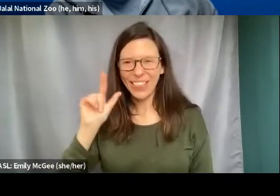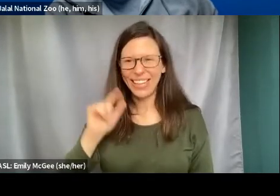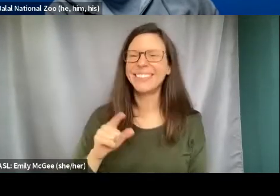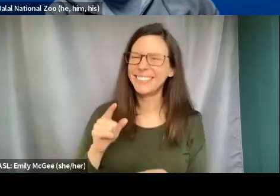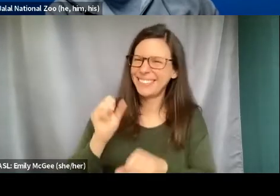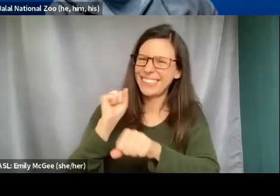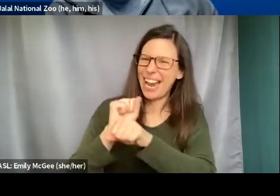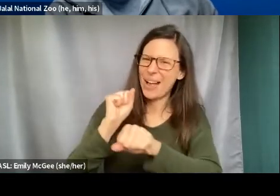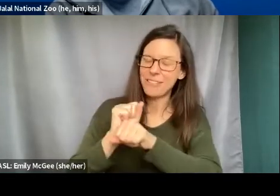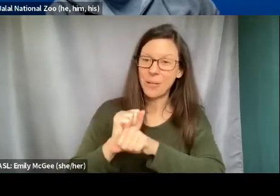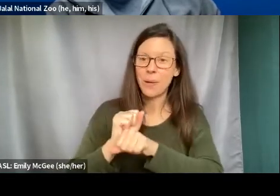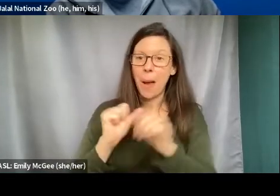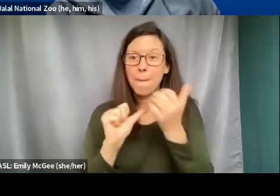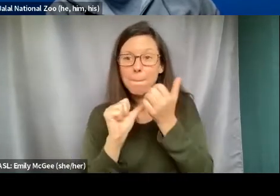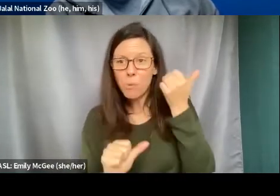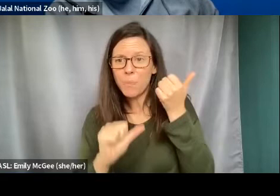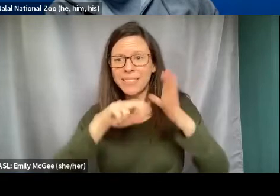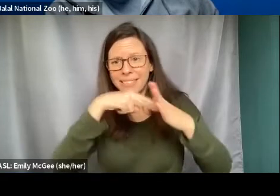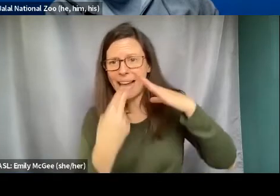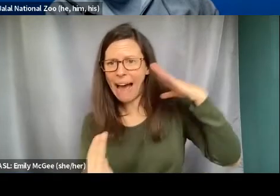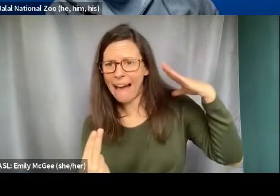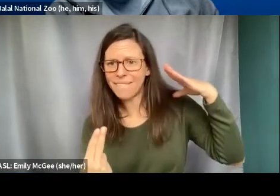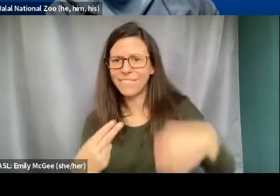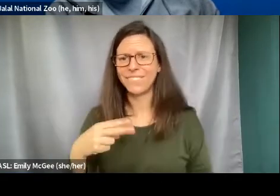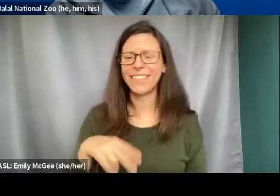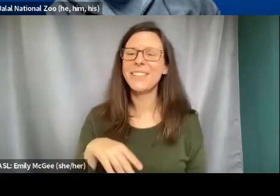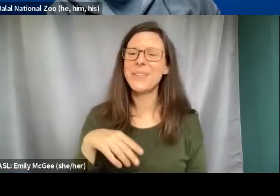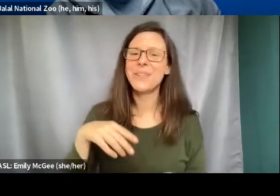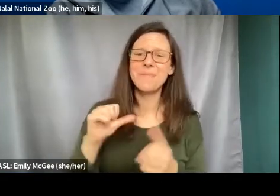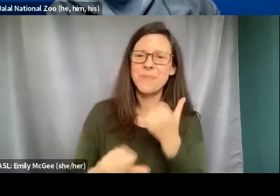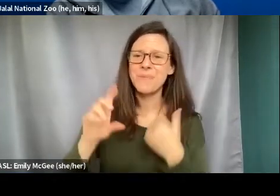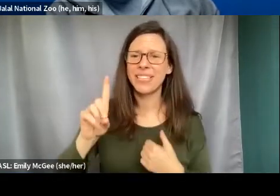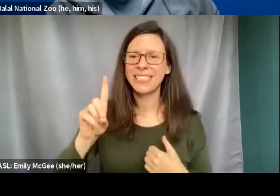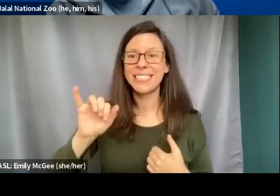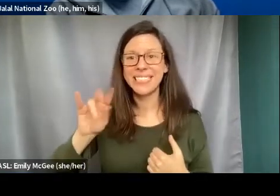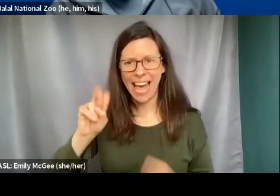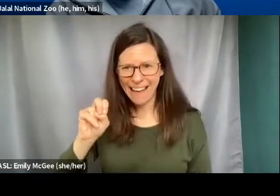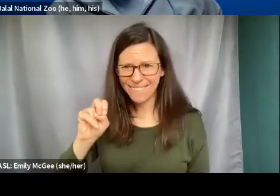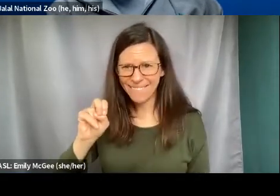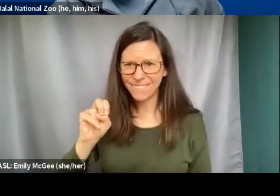this something that you had to train for? This is a certification to be able to dive in the water